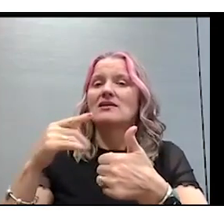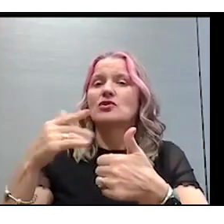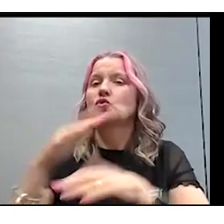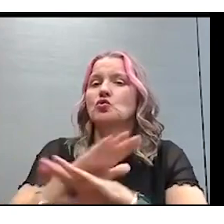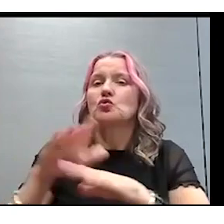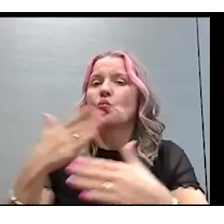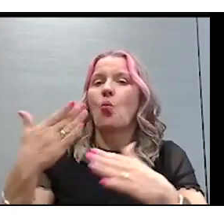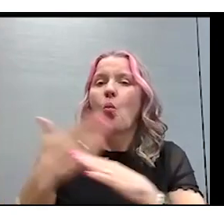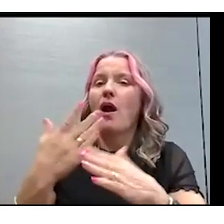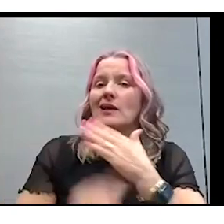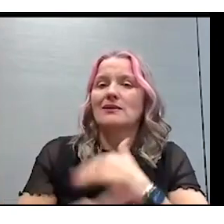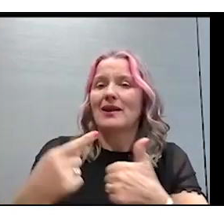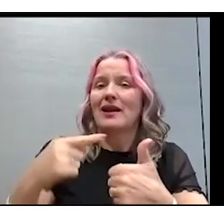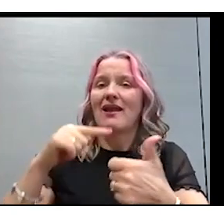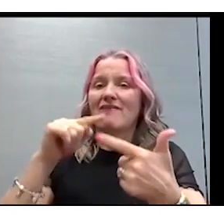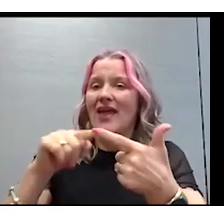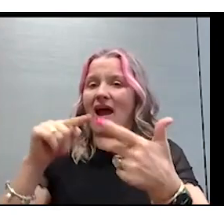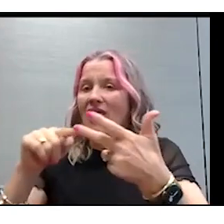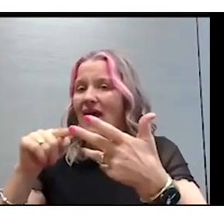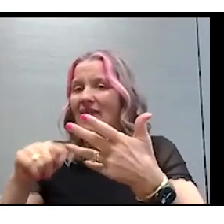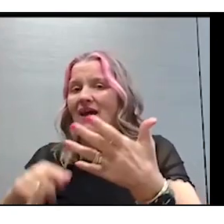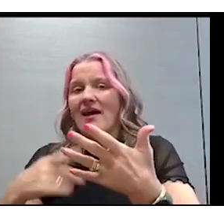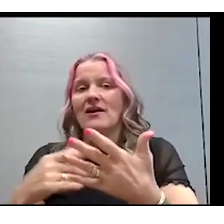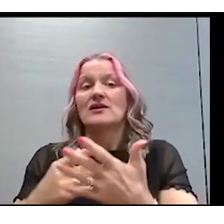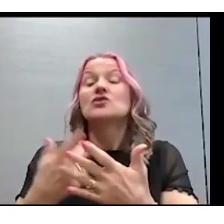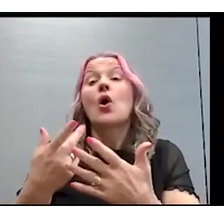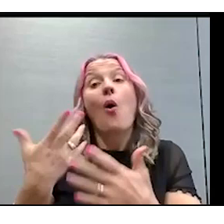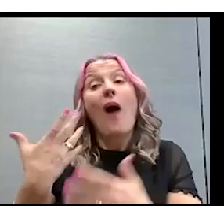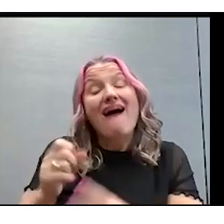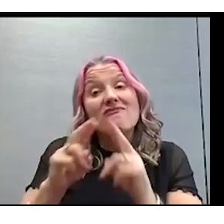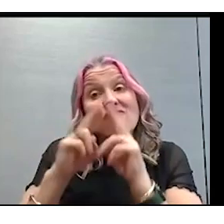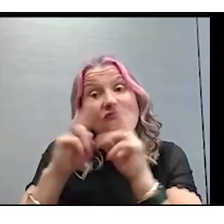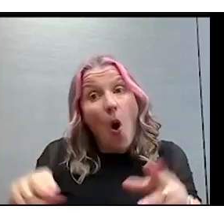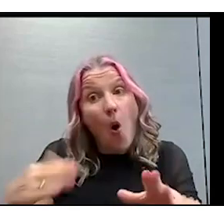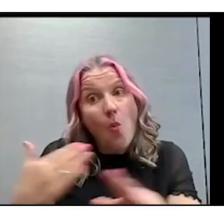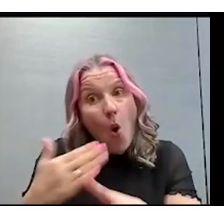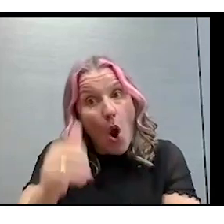And with that, I do have homework. For those who know me, you know that there's